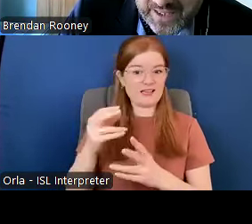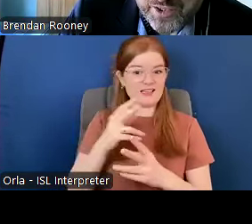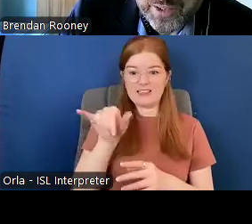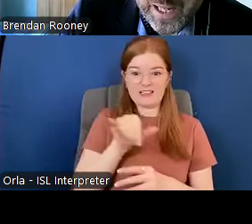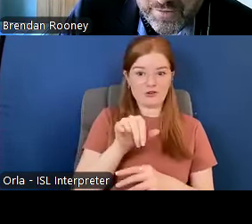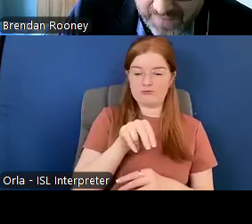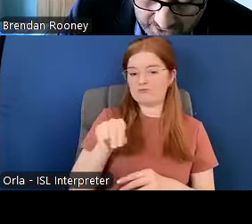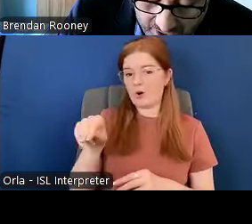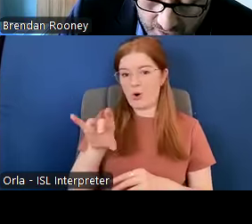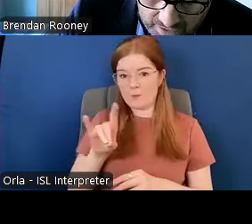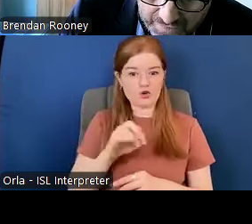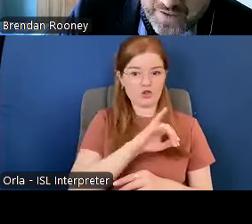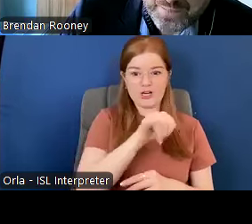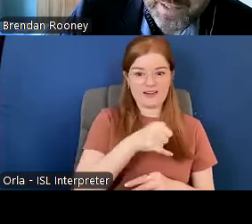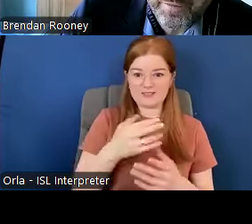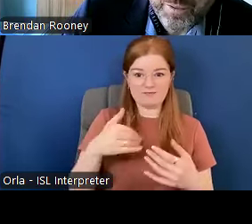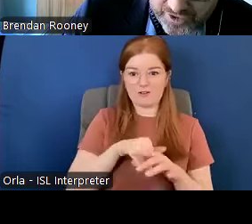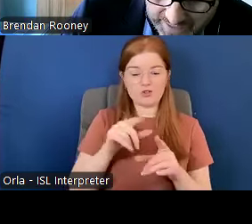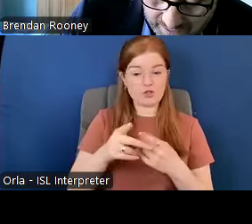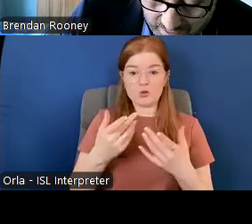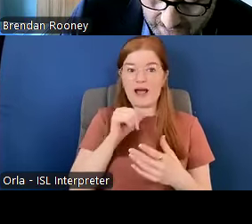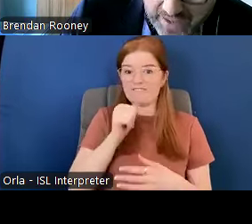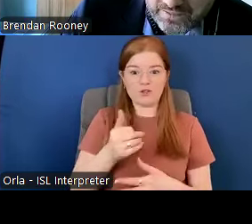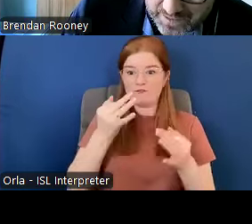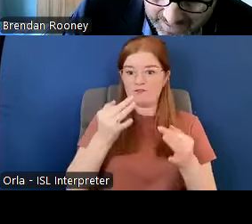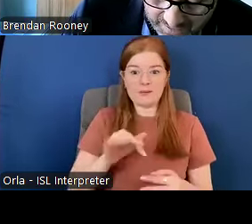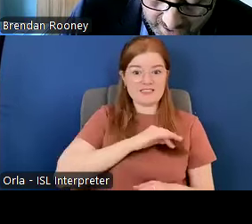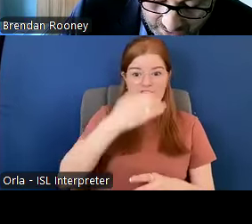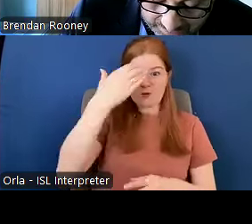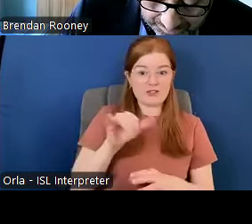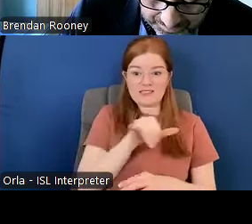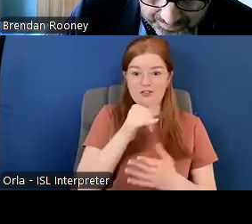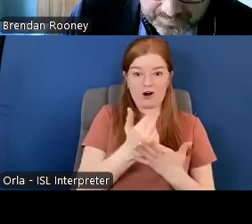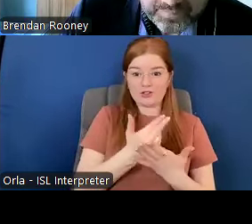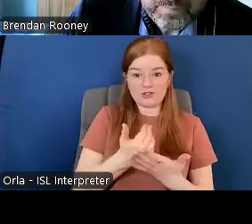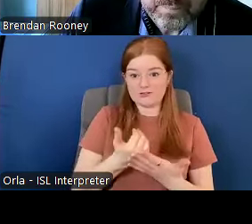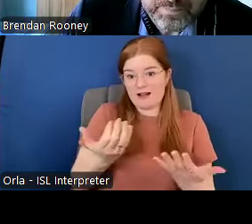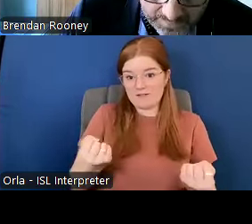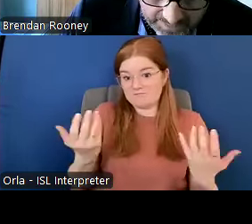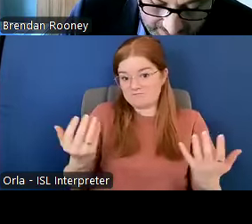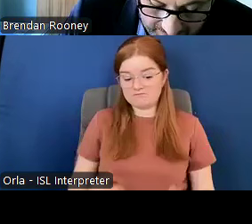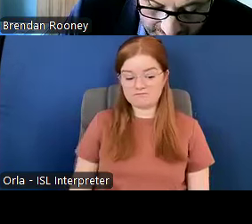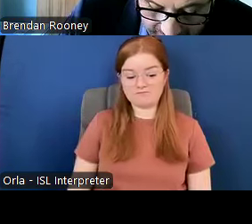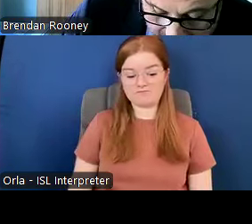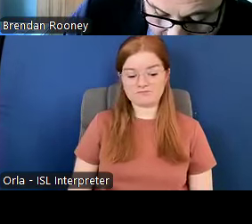engaged. In fact, no confirmed self-portraits of either artist are known. The legacy